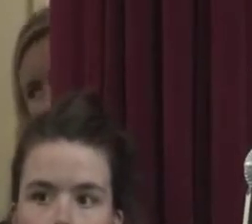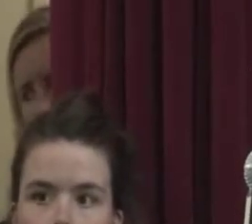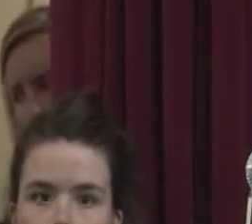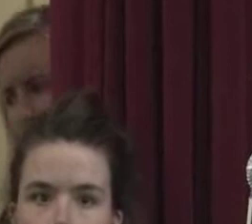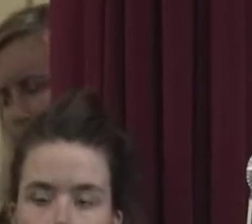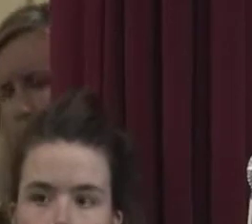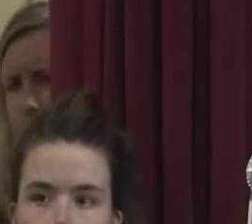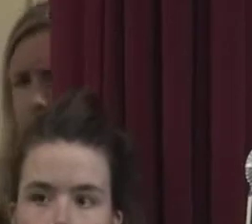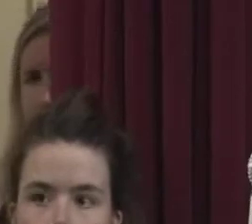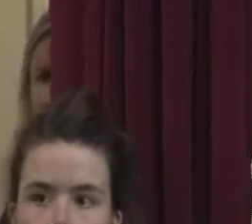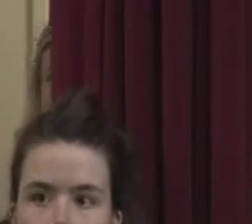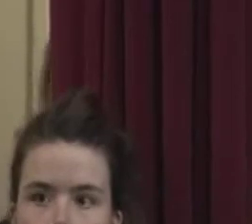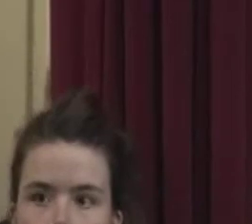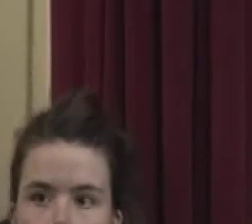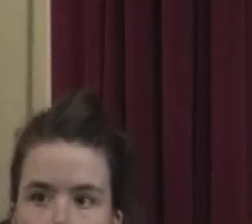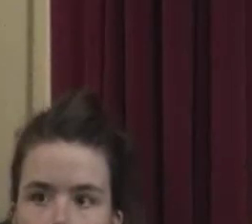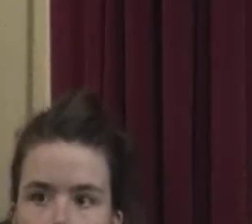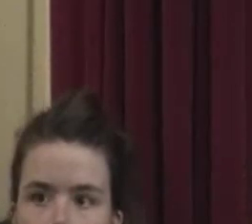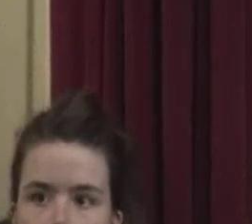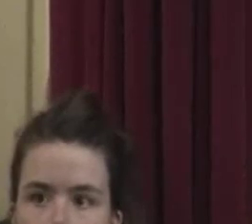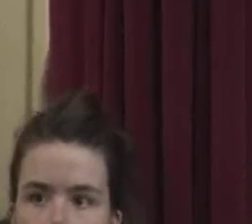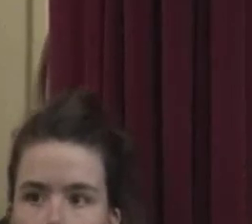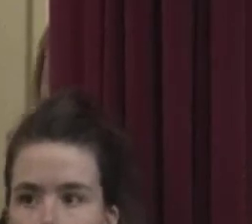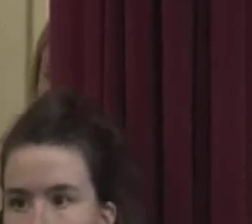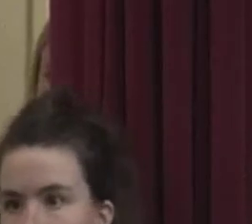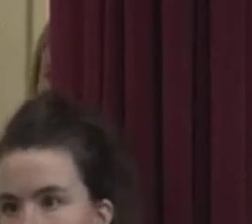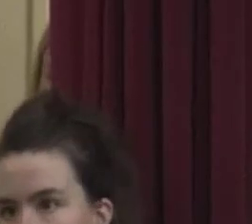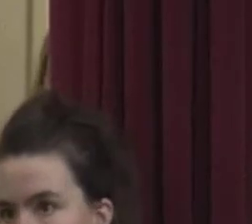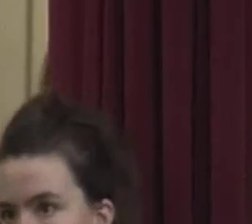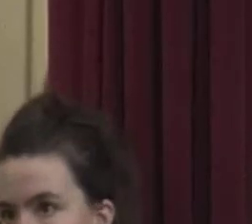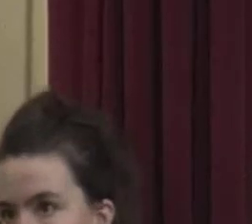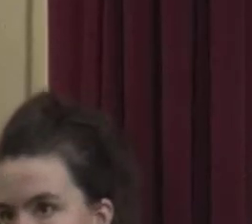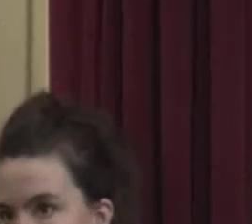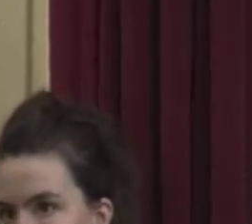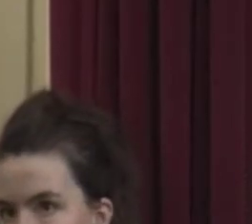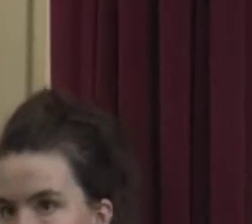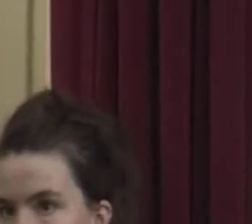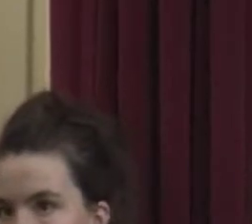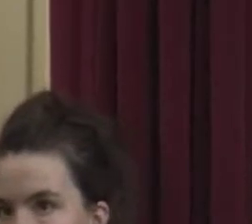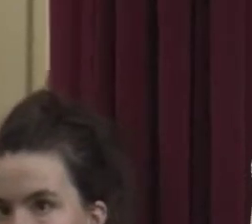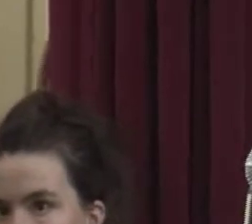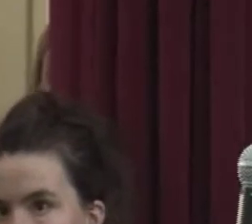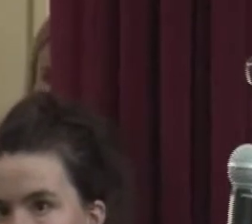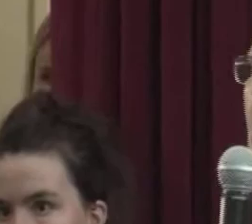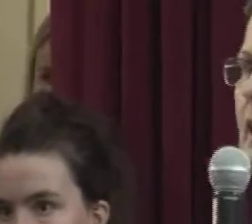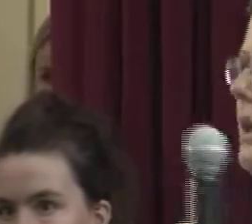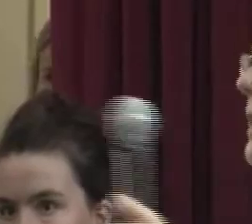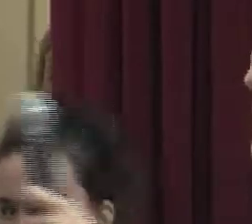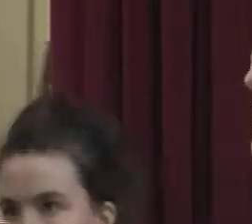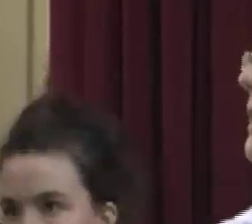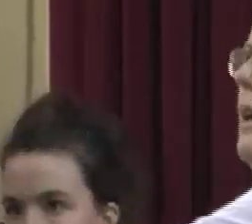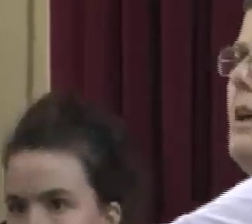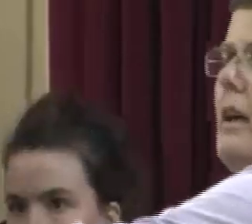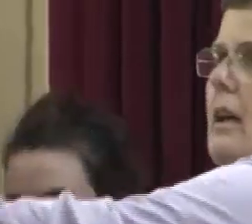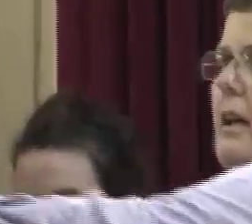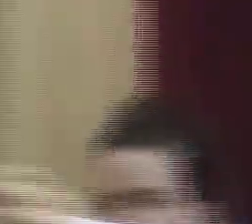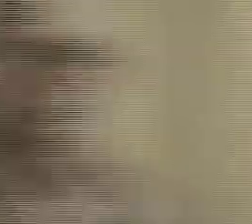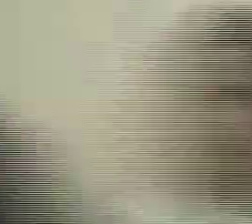and I'll die and that solves the problem? [Ing Wong-Ward] Okay, Mr. Pantalone, can you break down